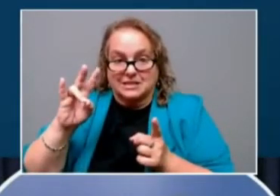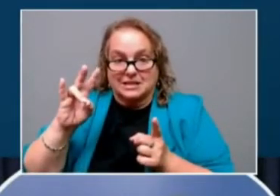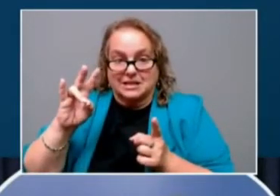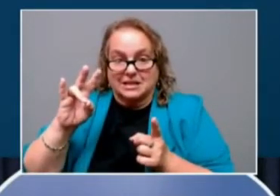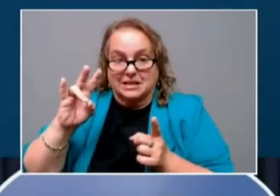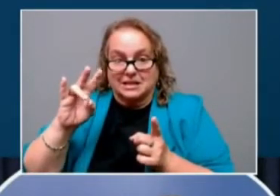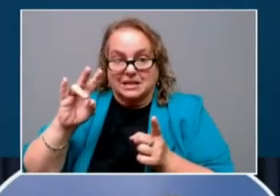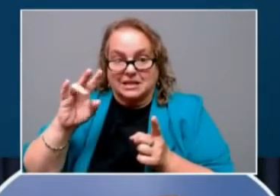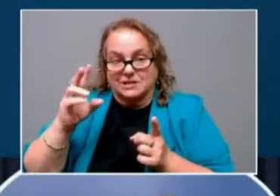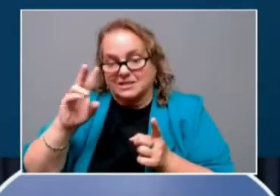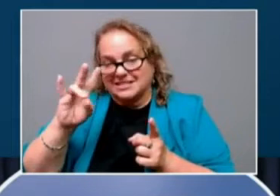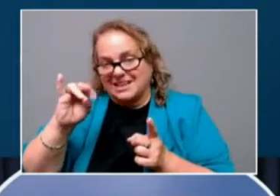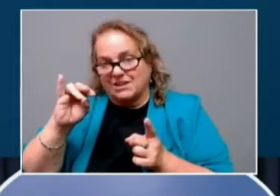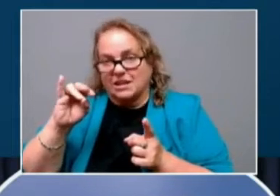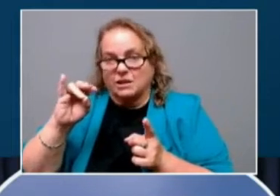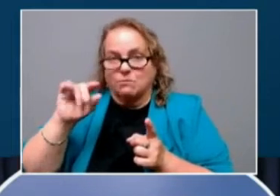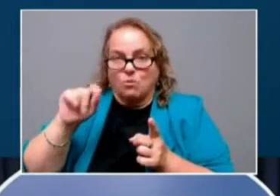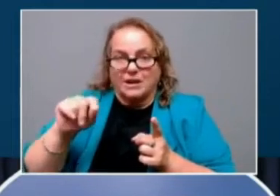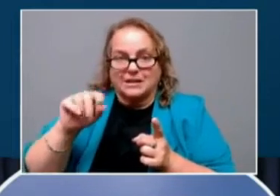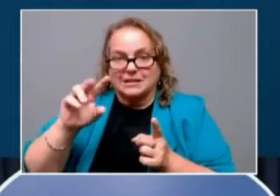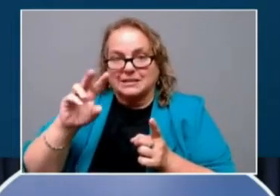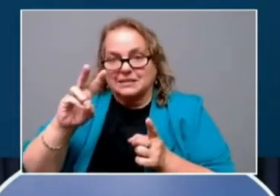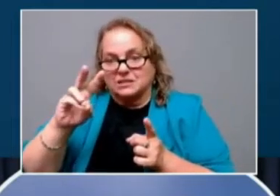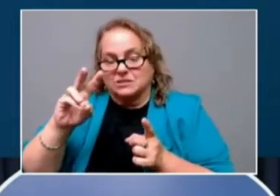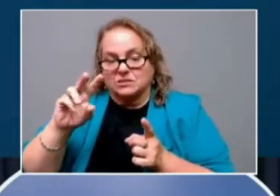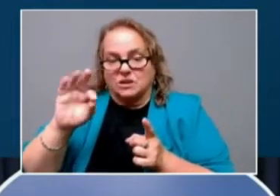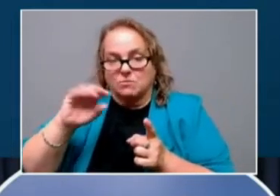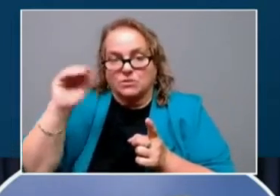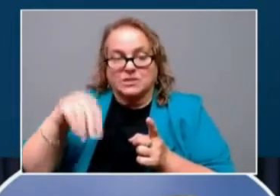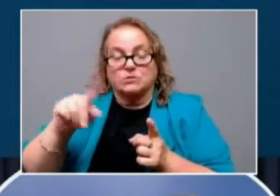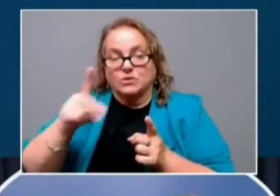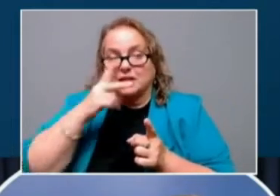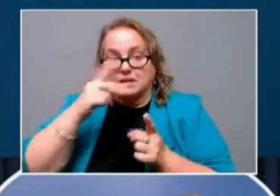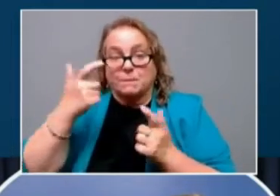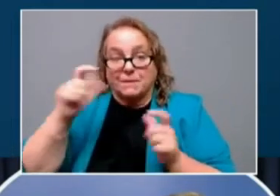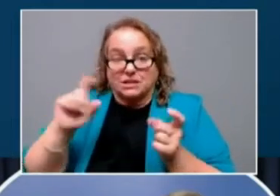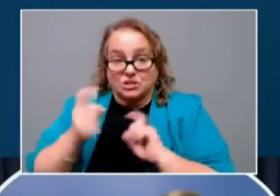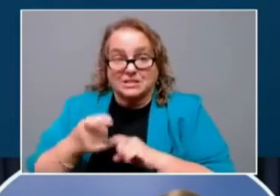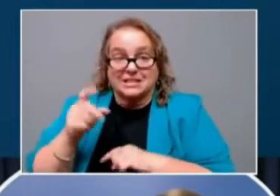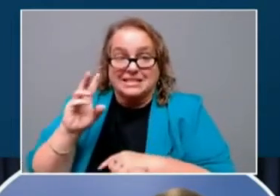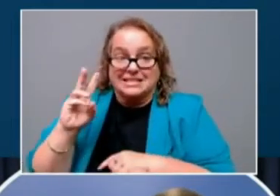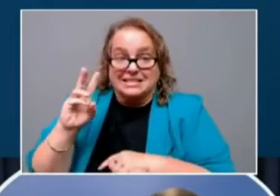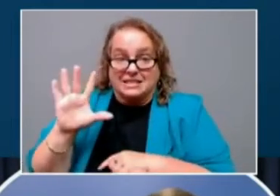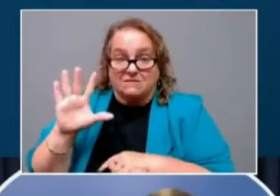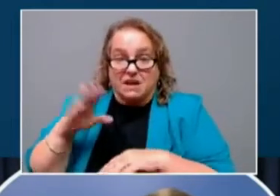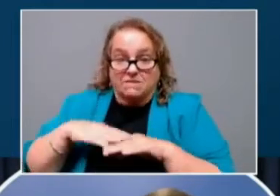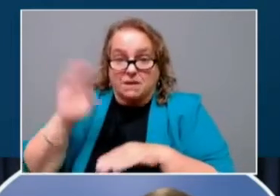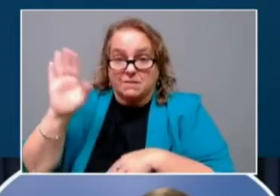rounded to 71. But here are some, some big changes, 65 and up, 91%. It means a